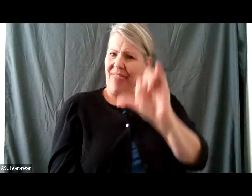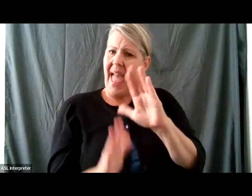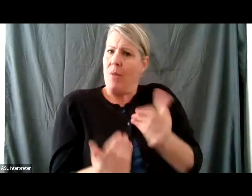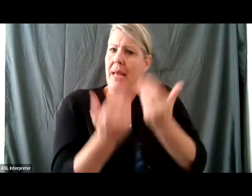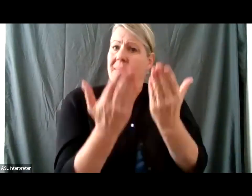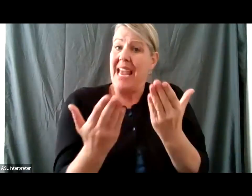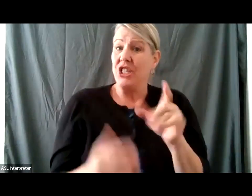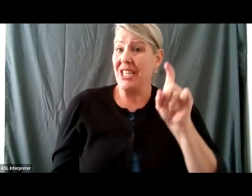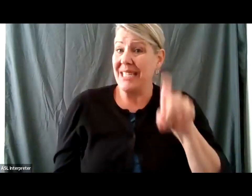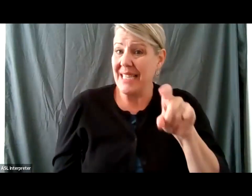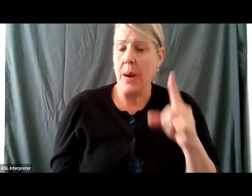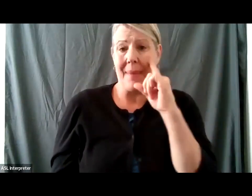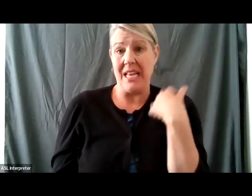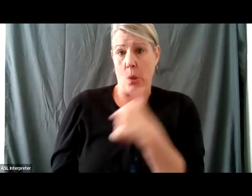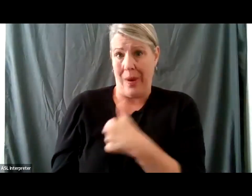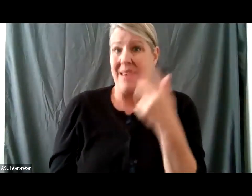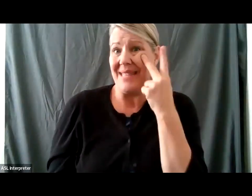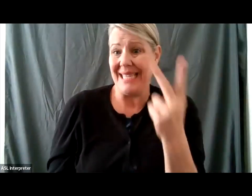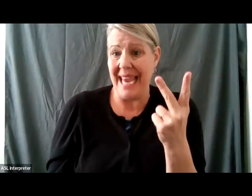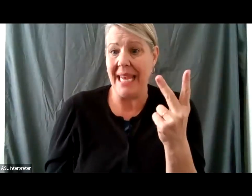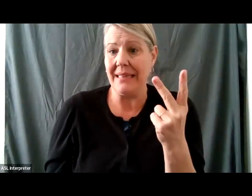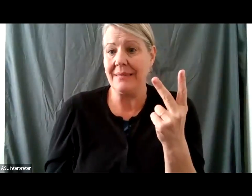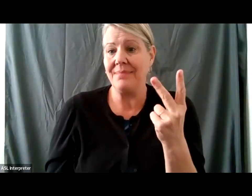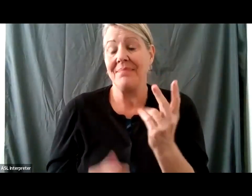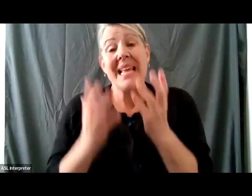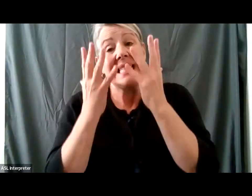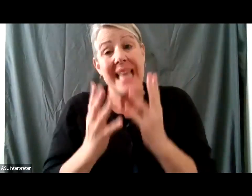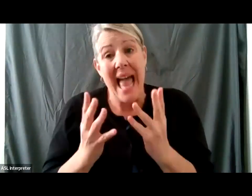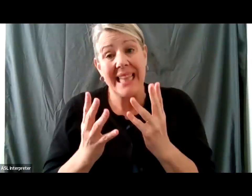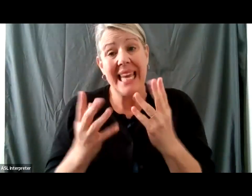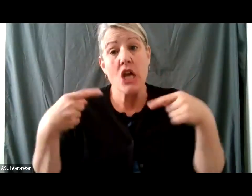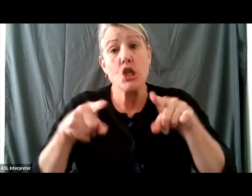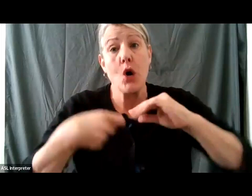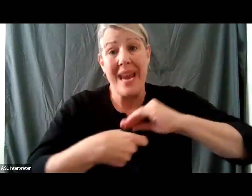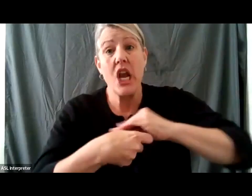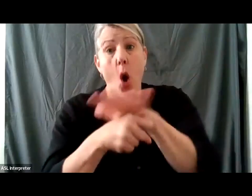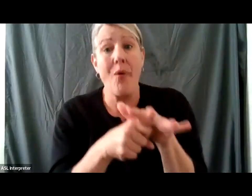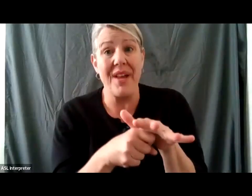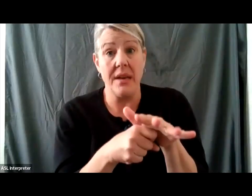Well, we have seen, unfortunately in the COVID-19 public health emergency, the prevalence of